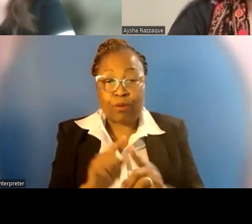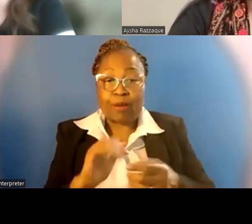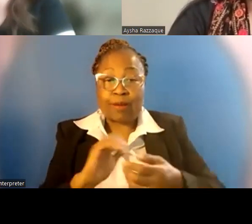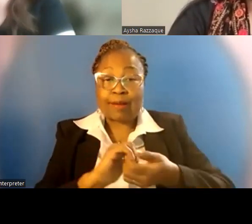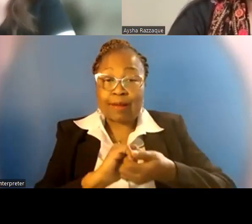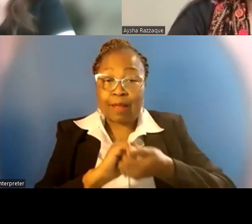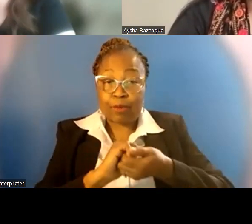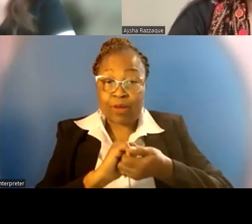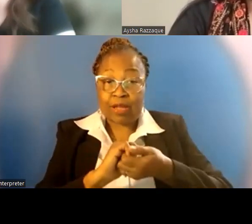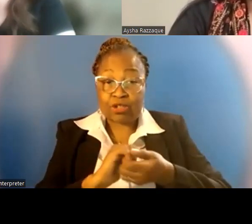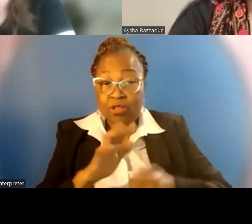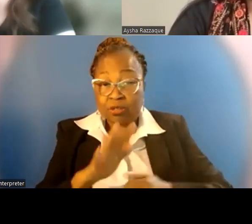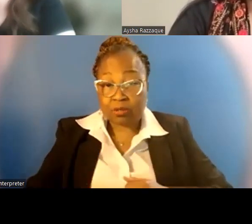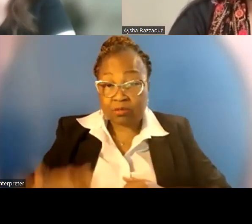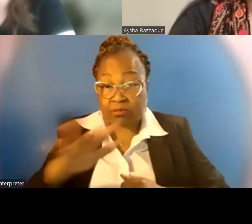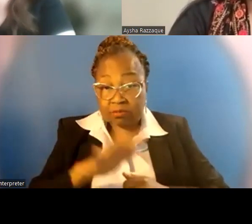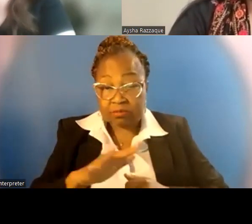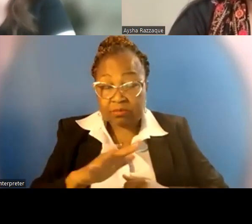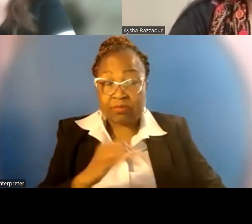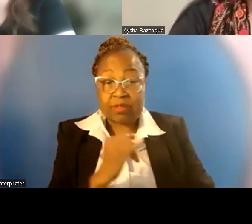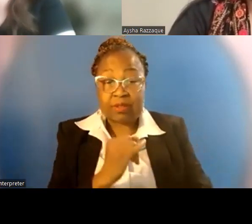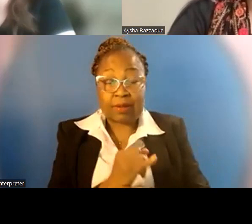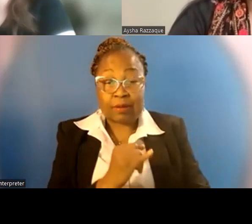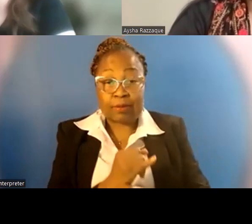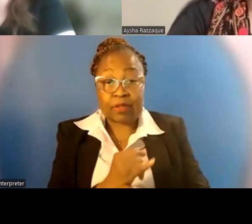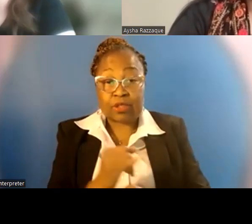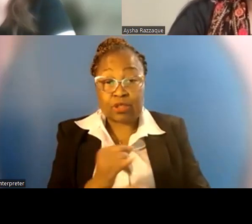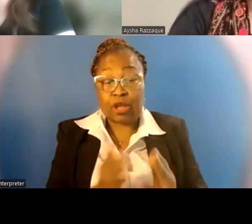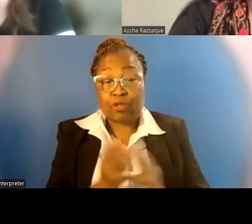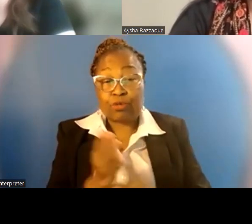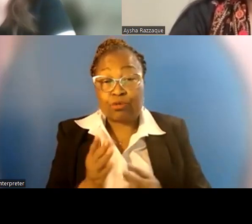across campus and through different events we've been able